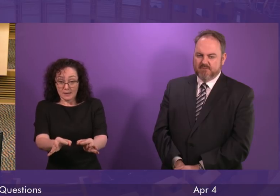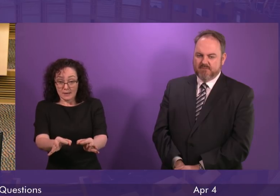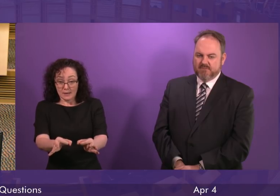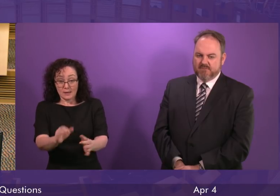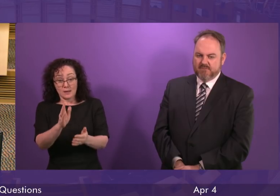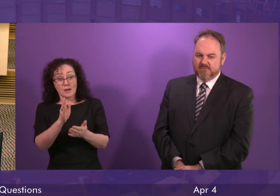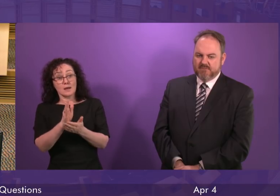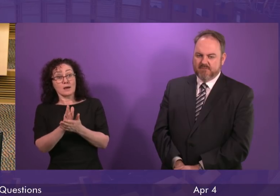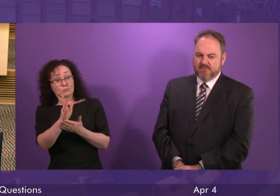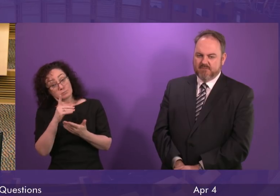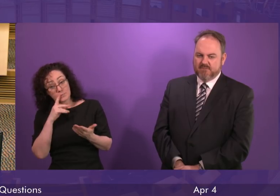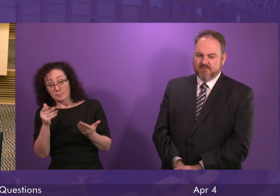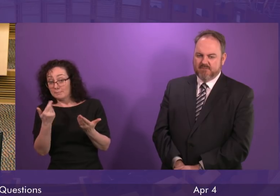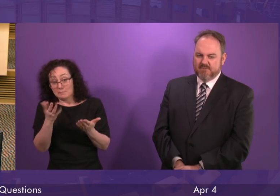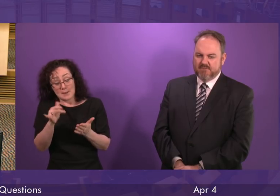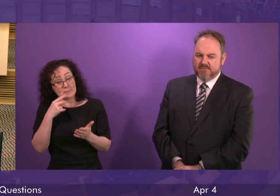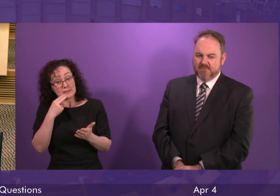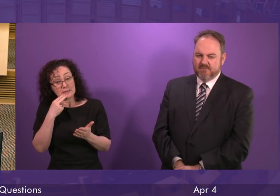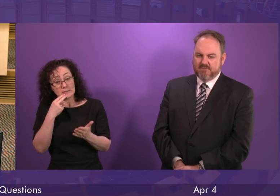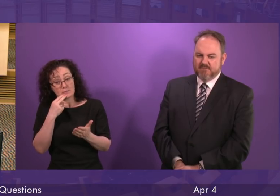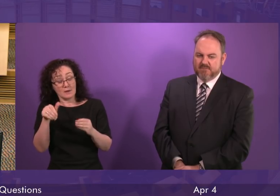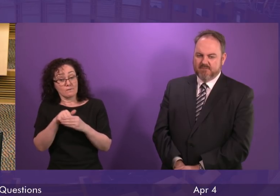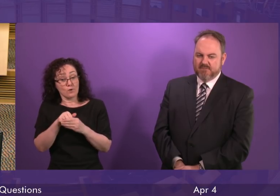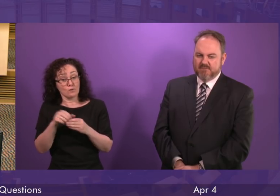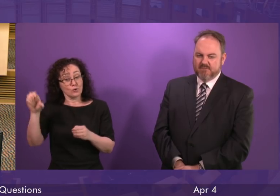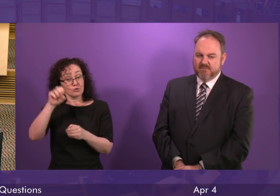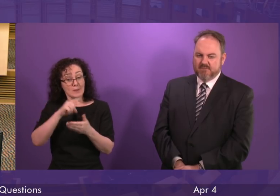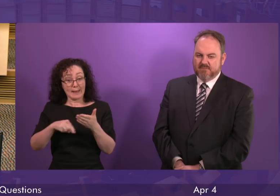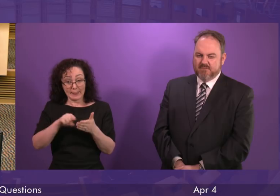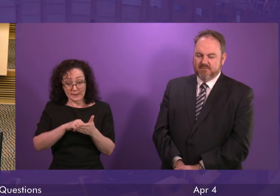elections. The House of Commons could, by all means, come up with what a compromise